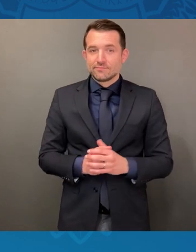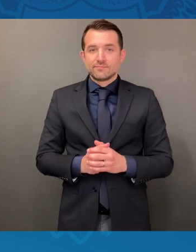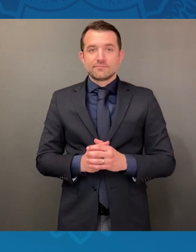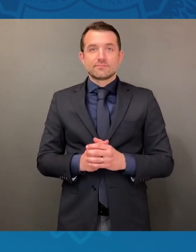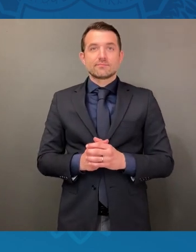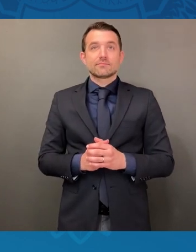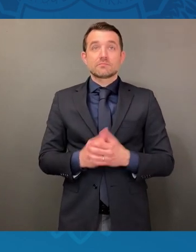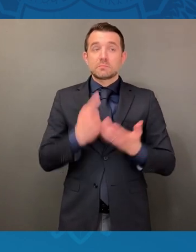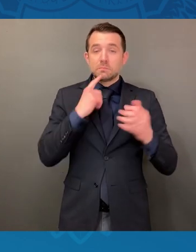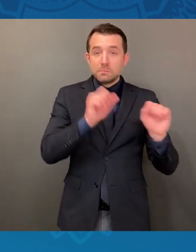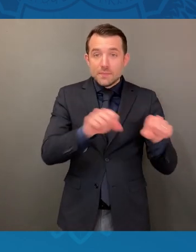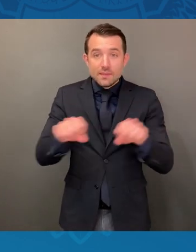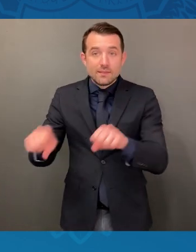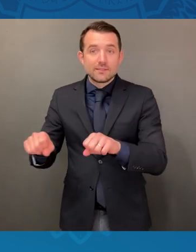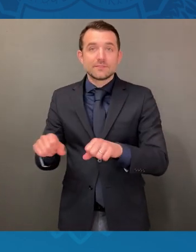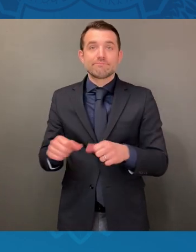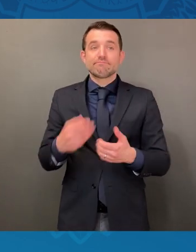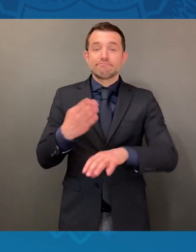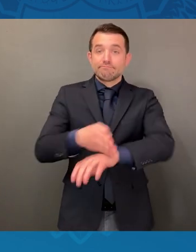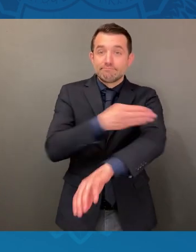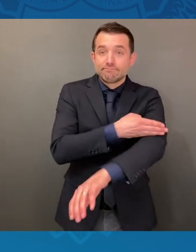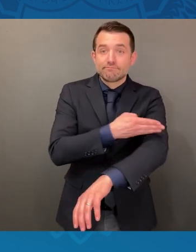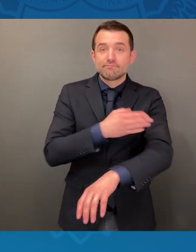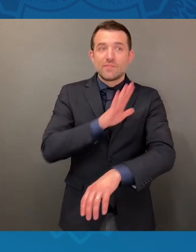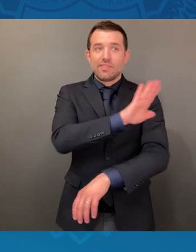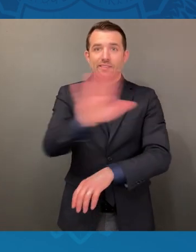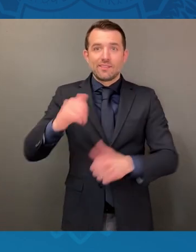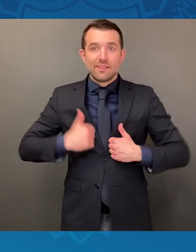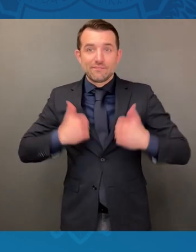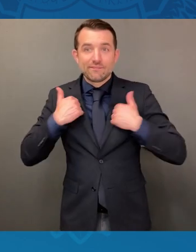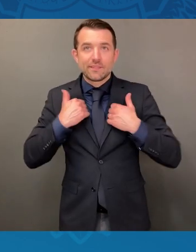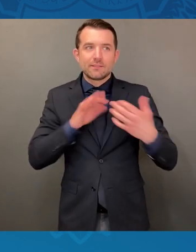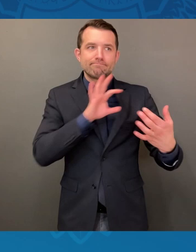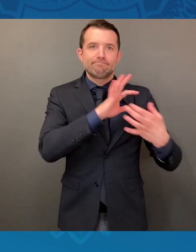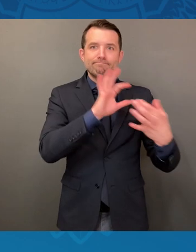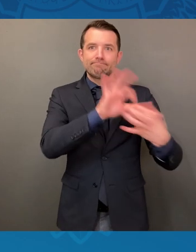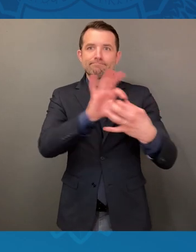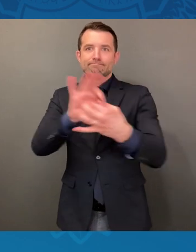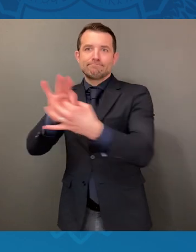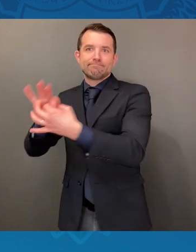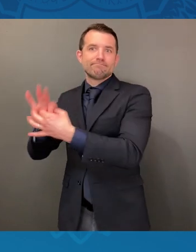to improve their lives to fight back against feelings